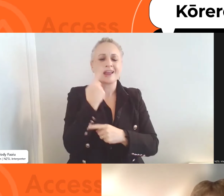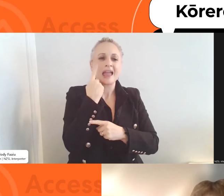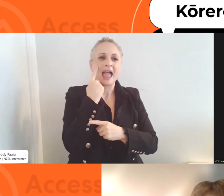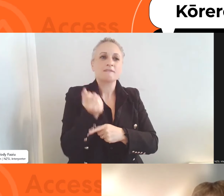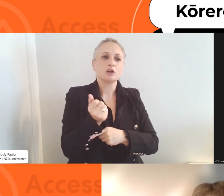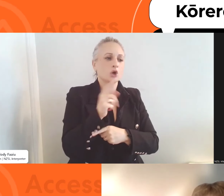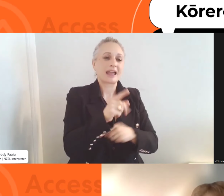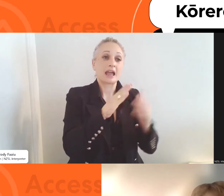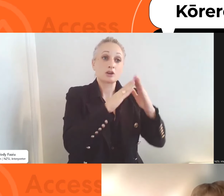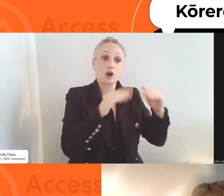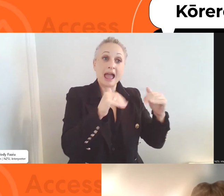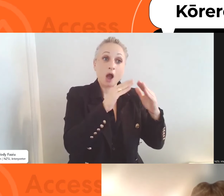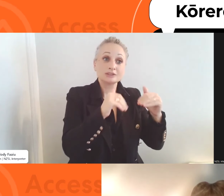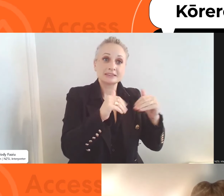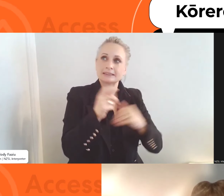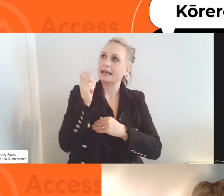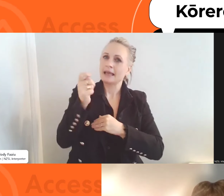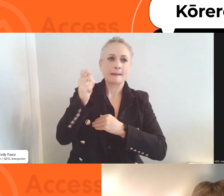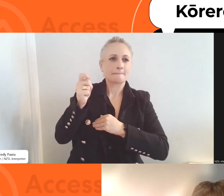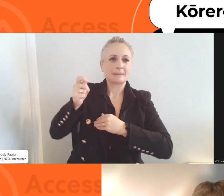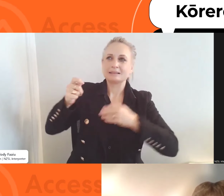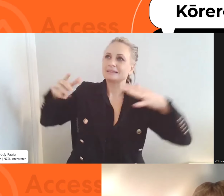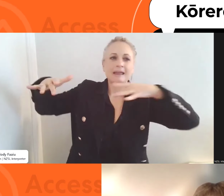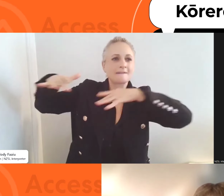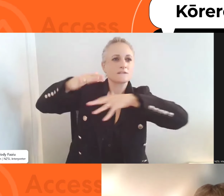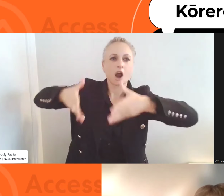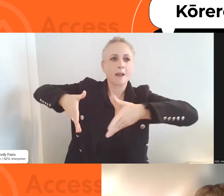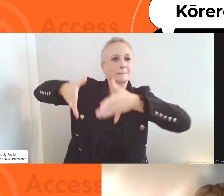and adding my lens on to those who are aging and experiencing